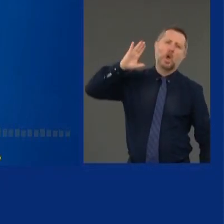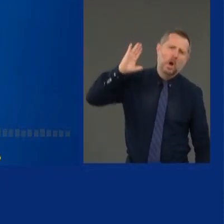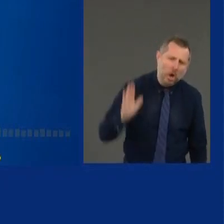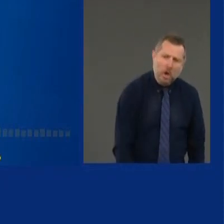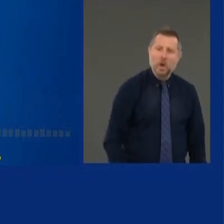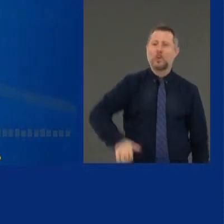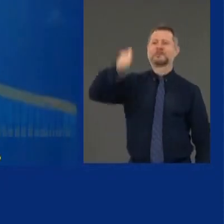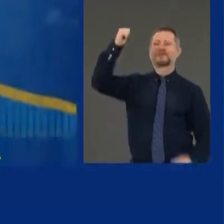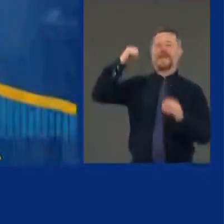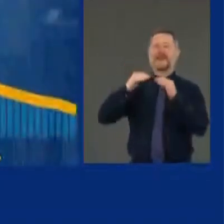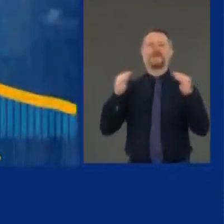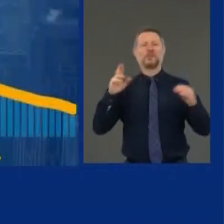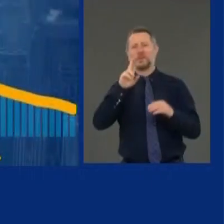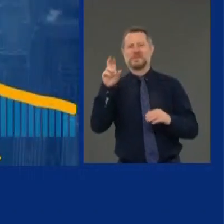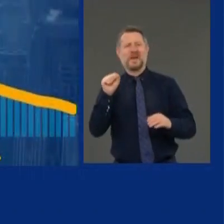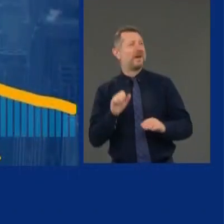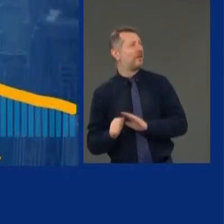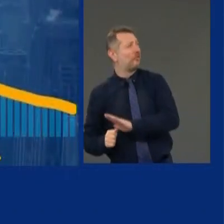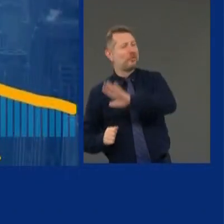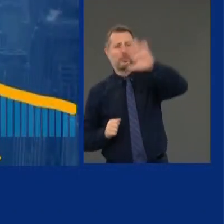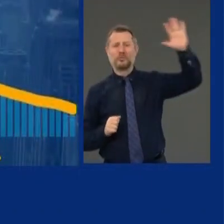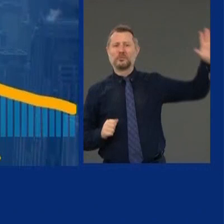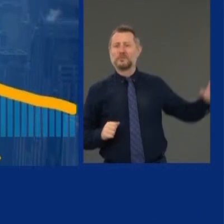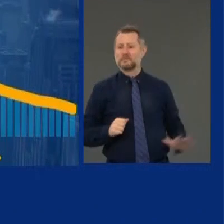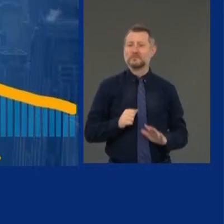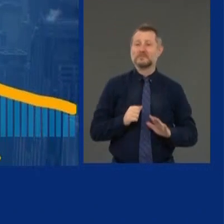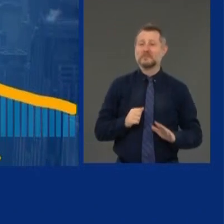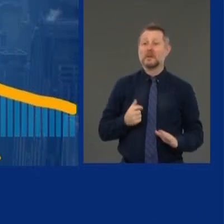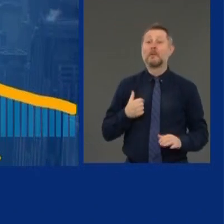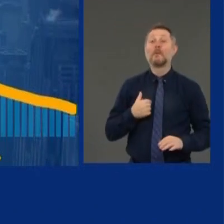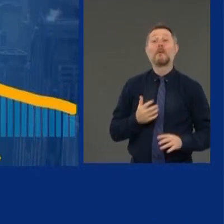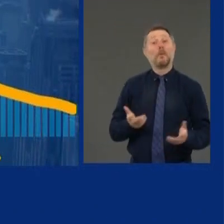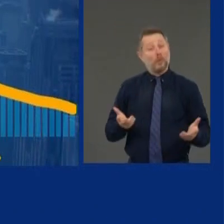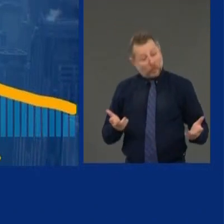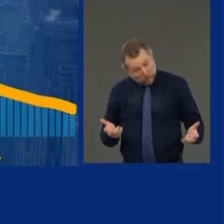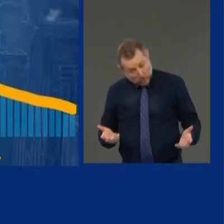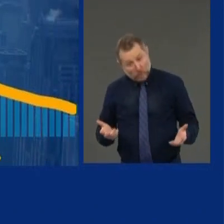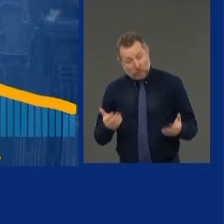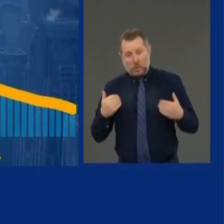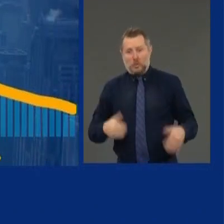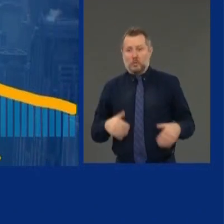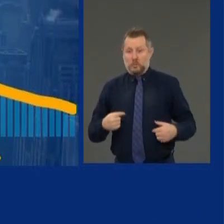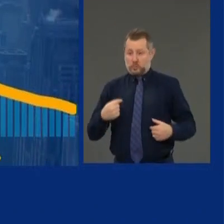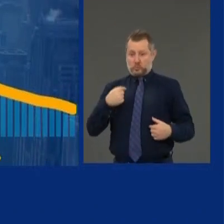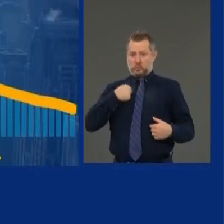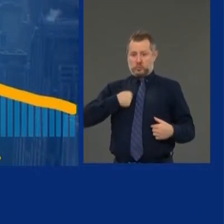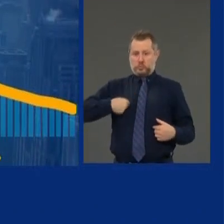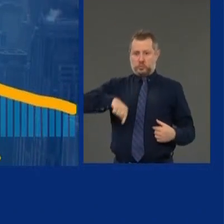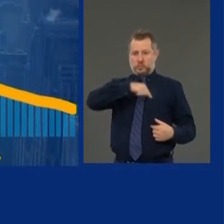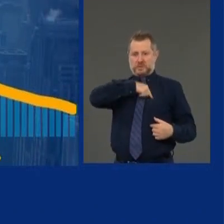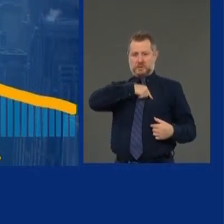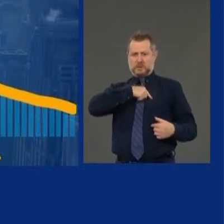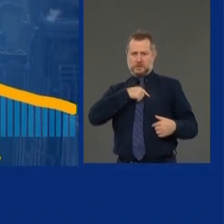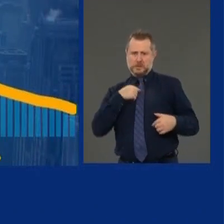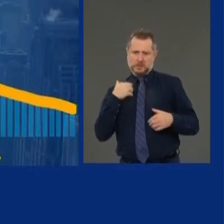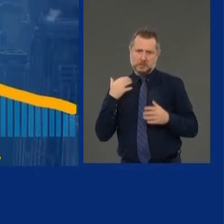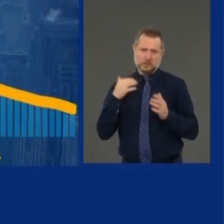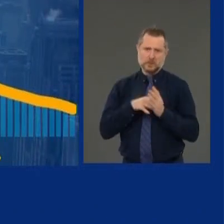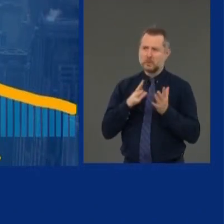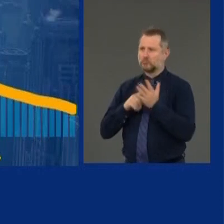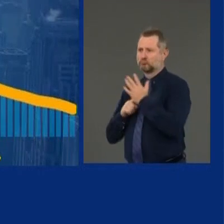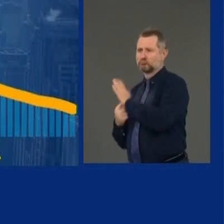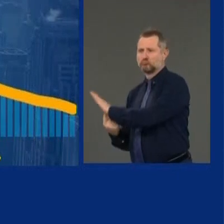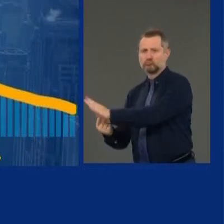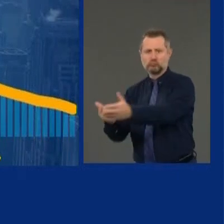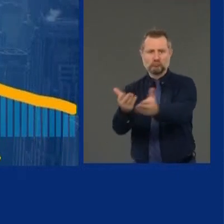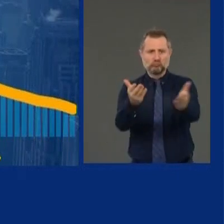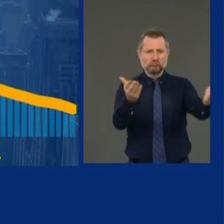THAT IS ONE OF THE LOWEST LEVELS